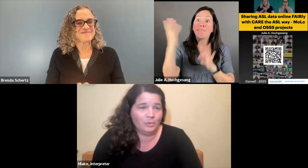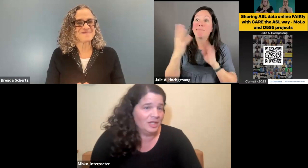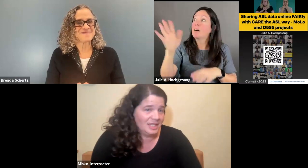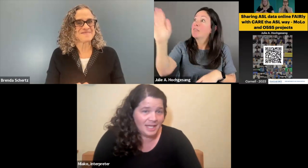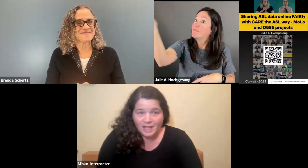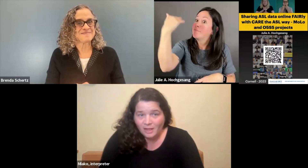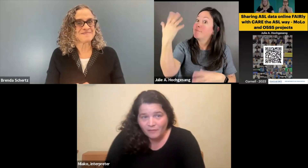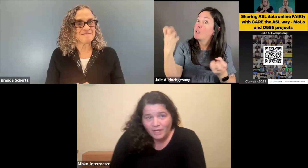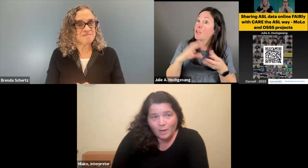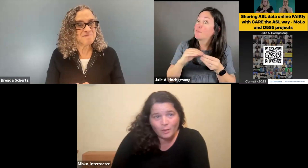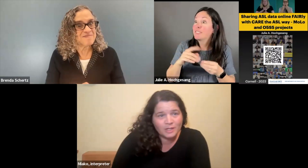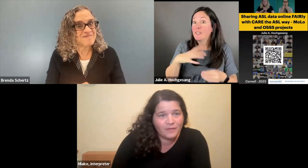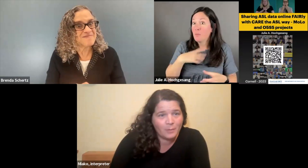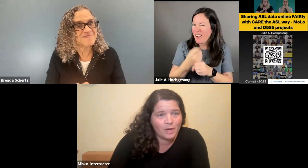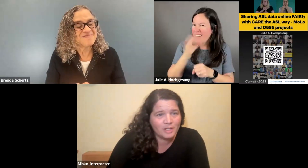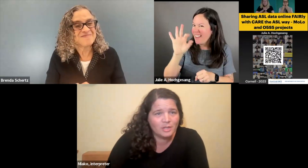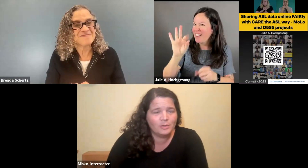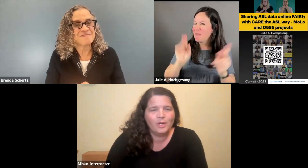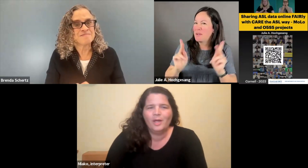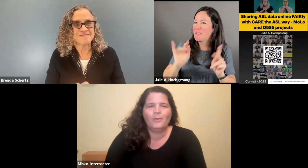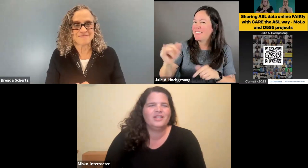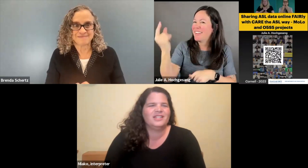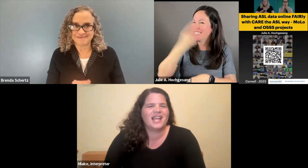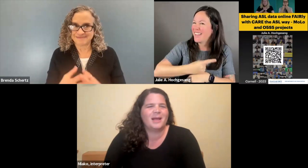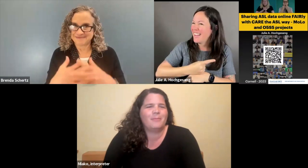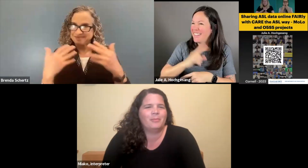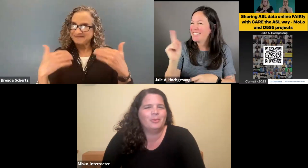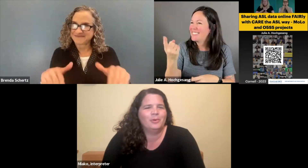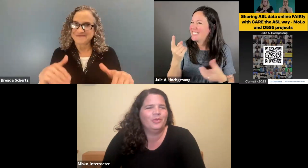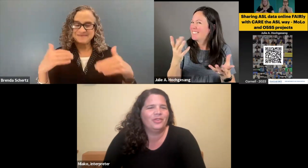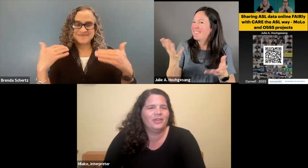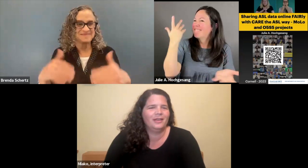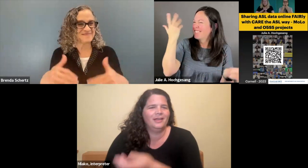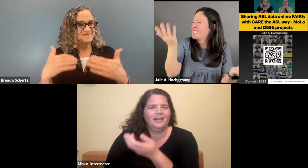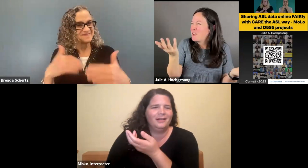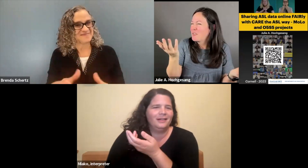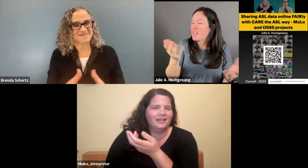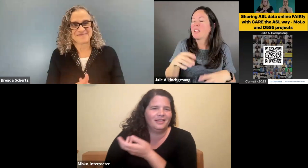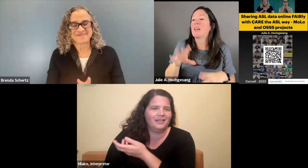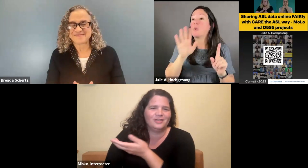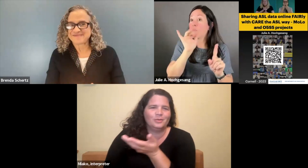to send in their videos if they wanted to we set up a booth in the student